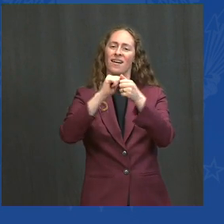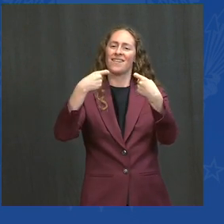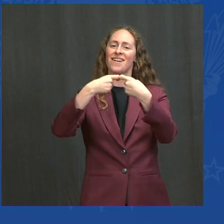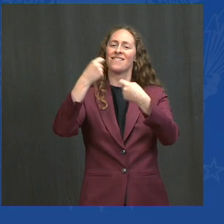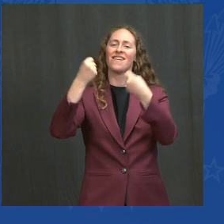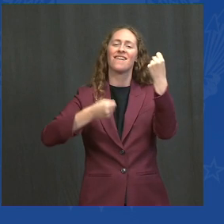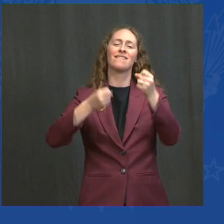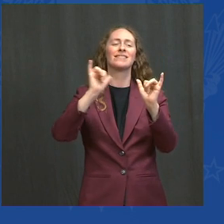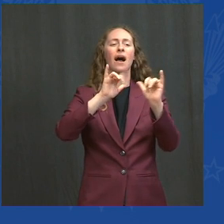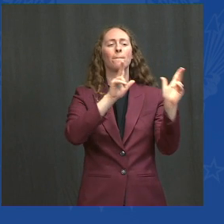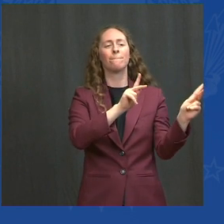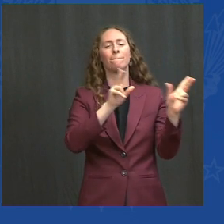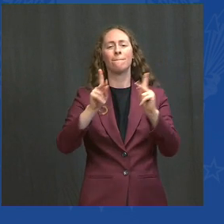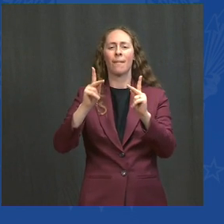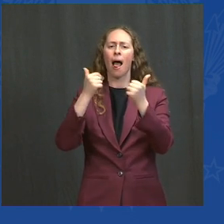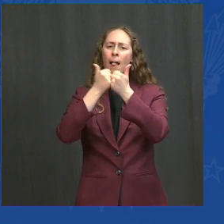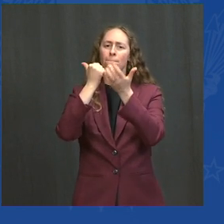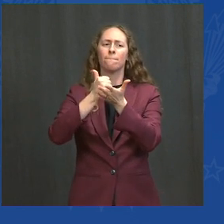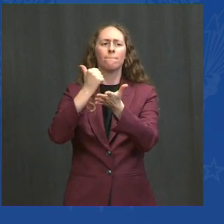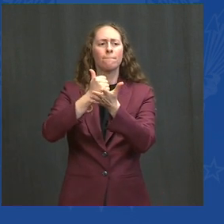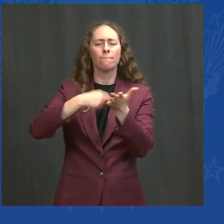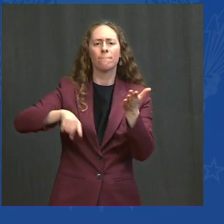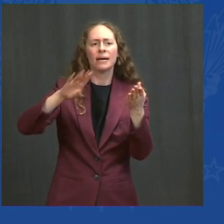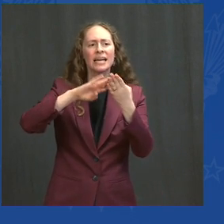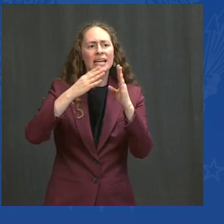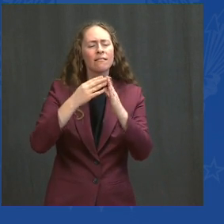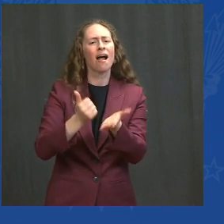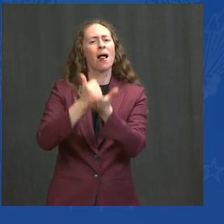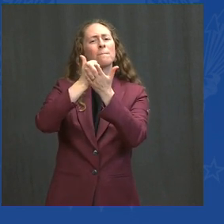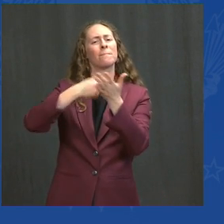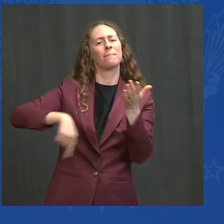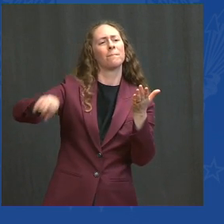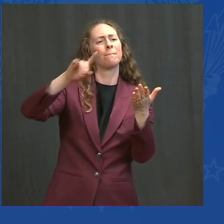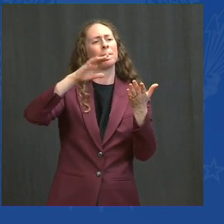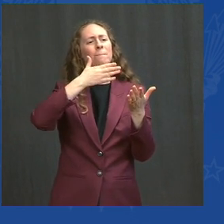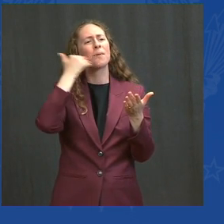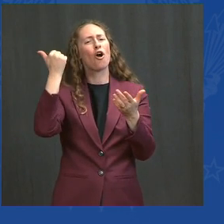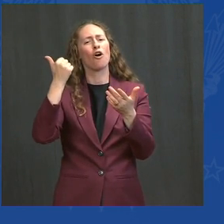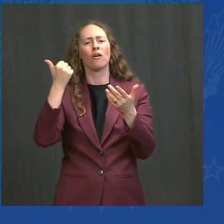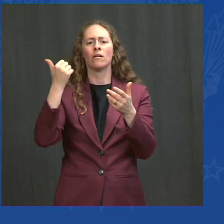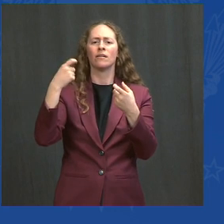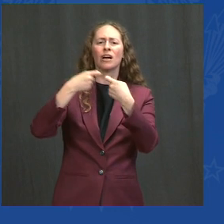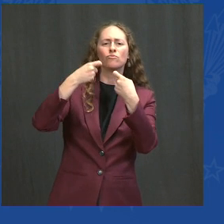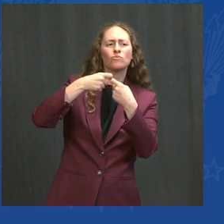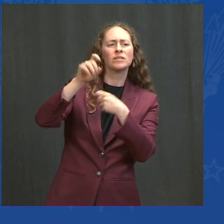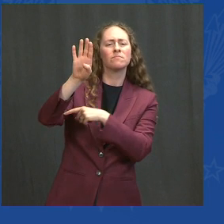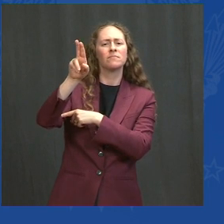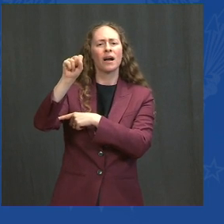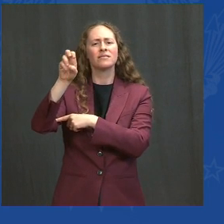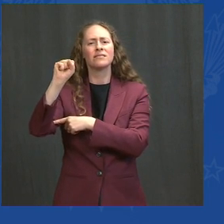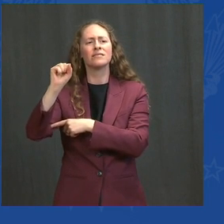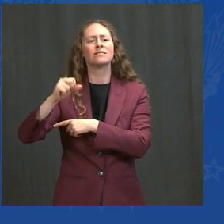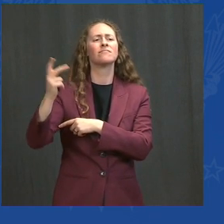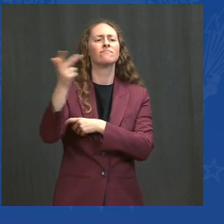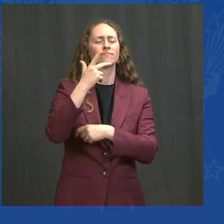our towns, our school districts deploy electric buses. Thirty-five thousand electric school buses